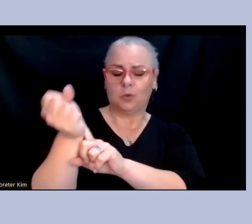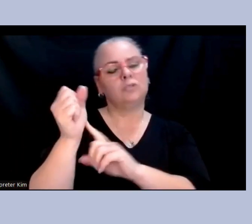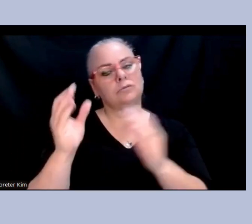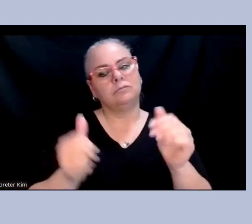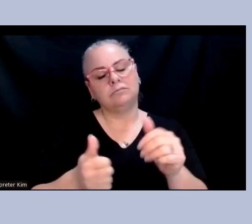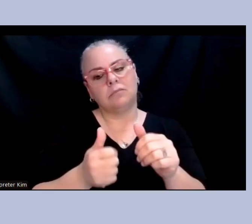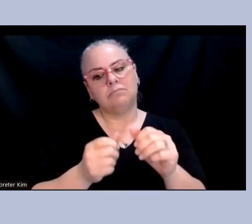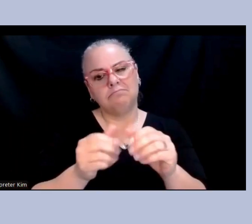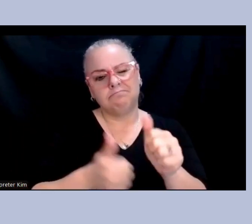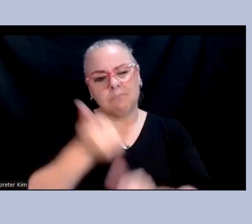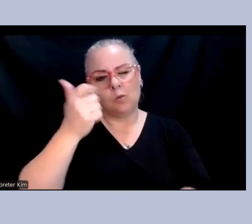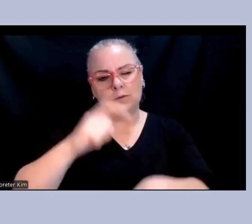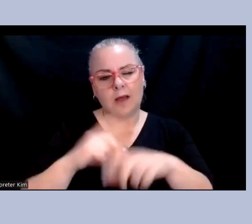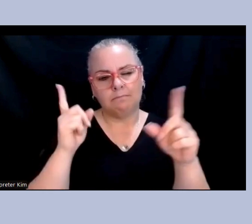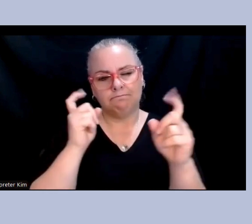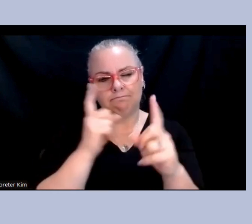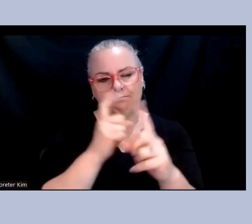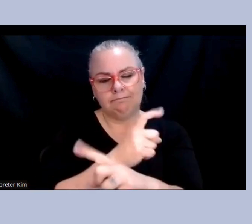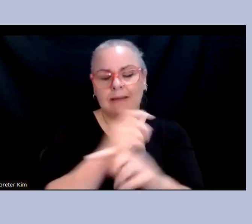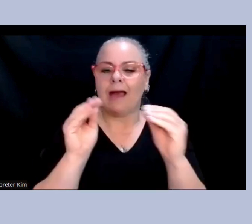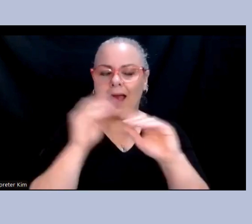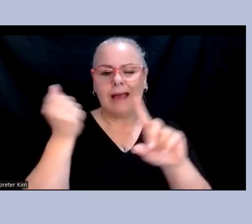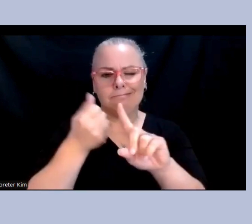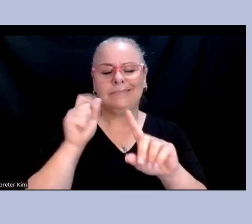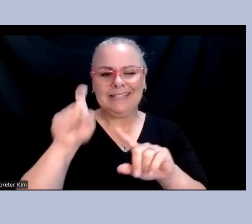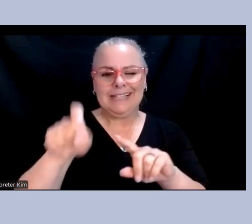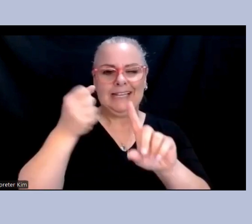and depend a lot on details of the situation.